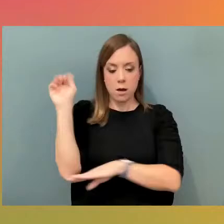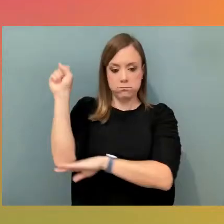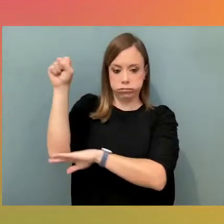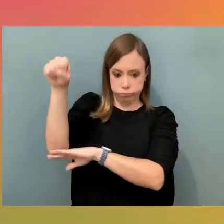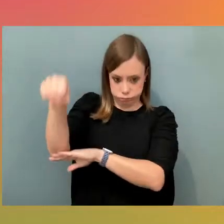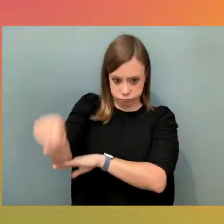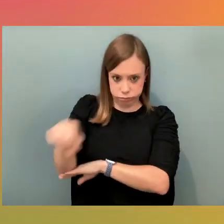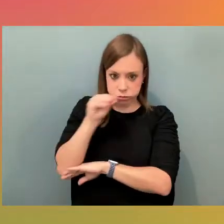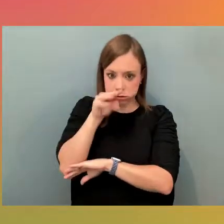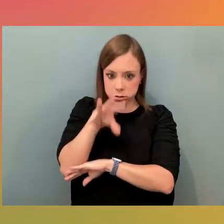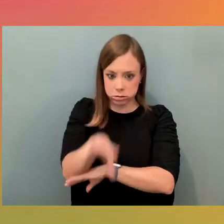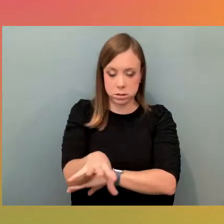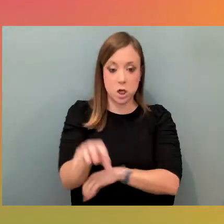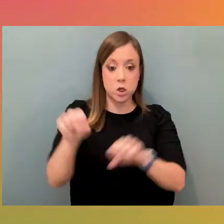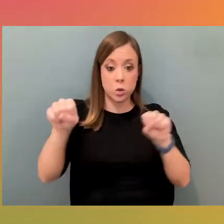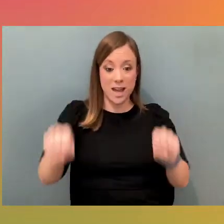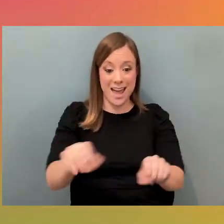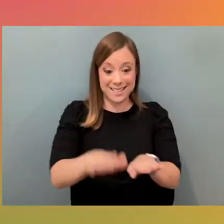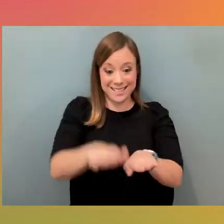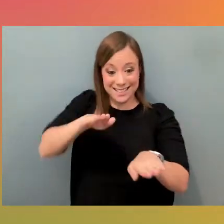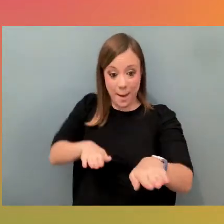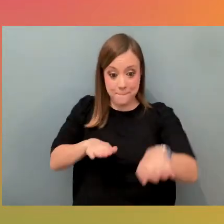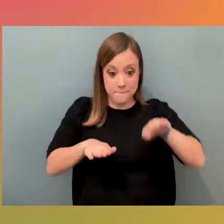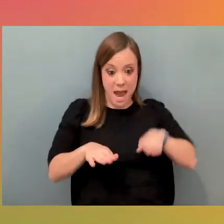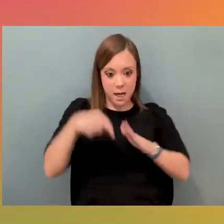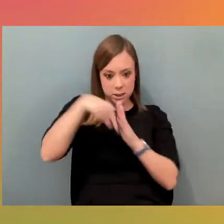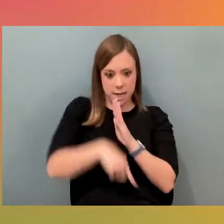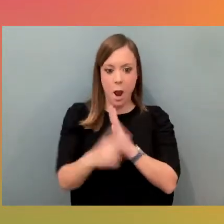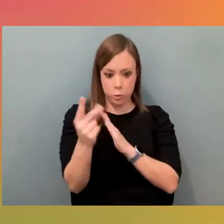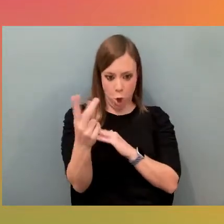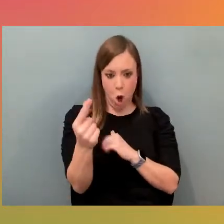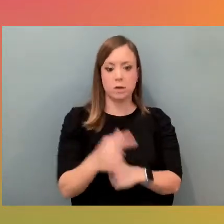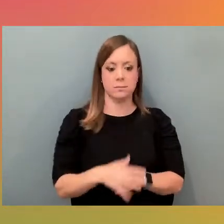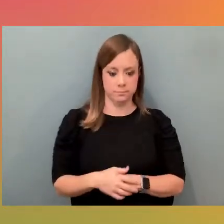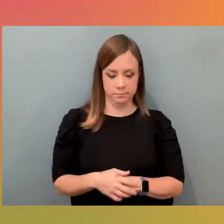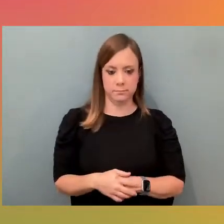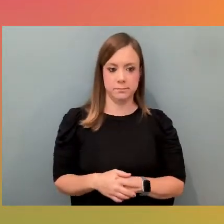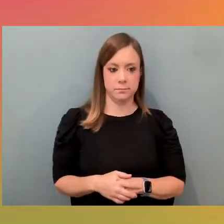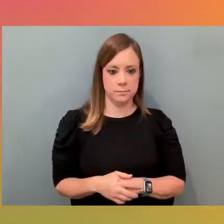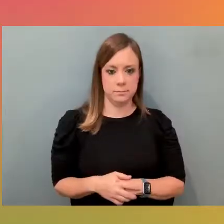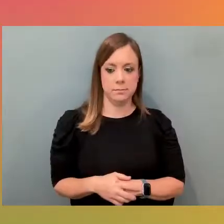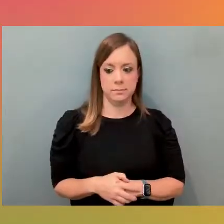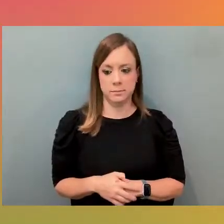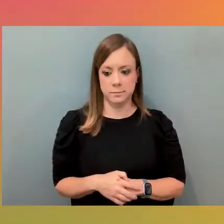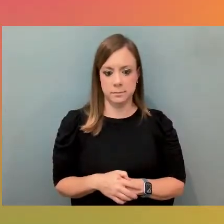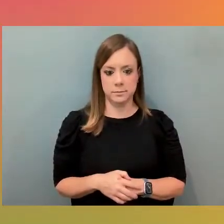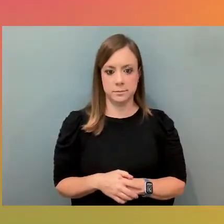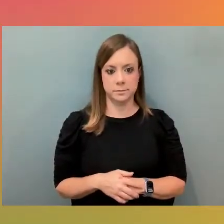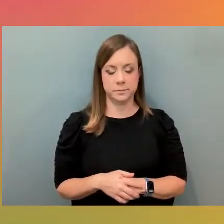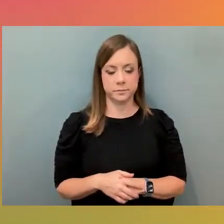INHALE LIFT THE ARMS. AS YOU EXHALE, YOU WILL FORWARD